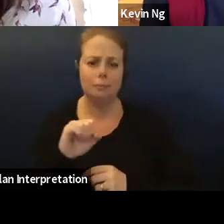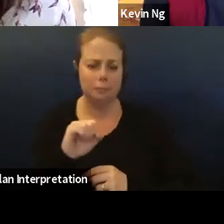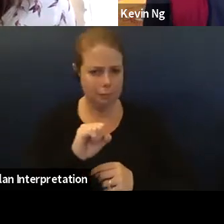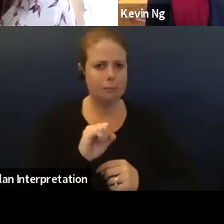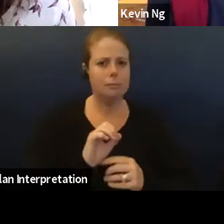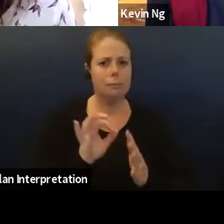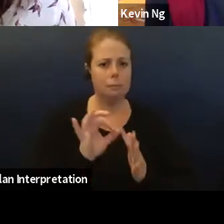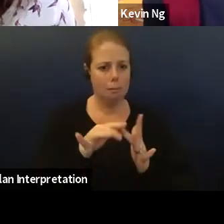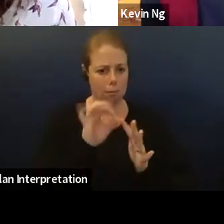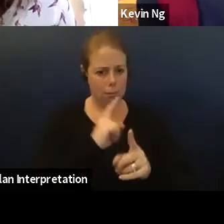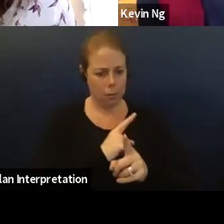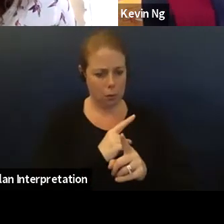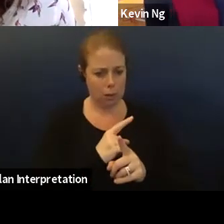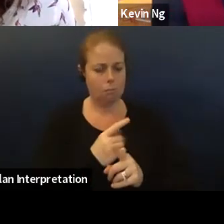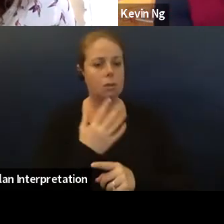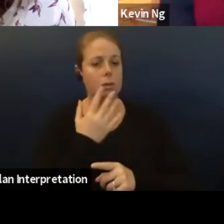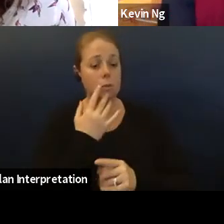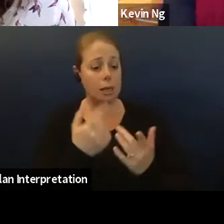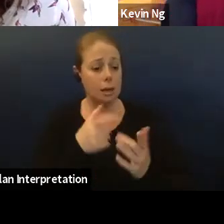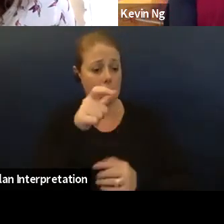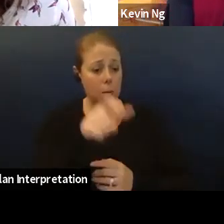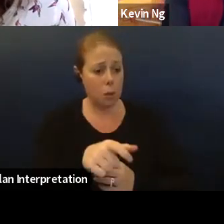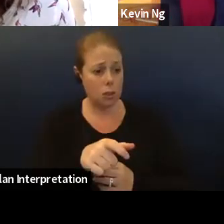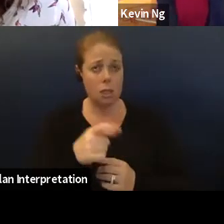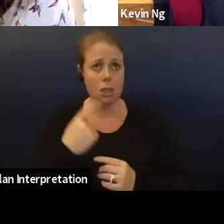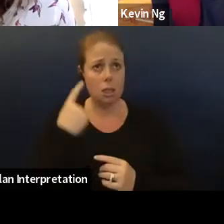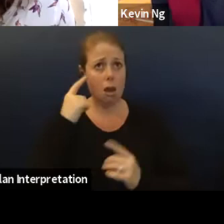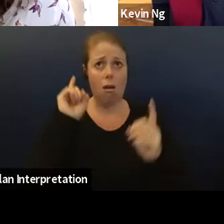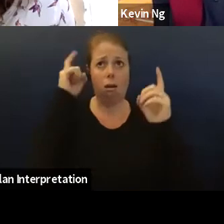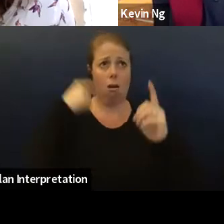who's worried they don't have the expertise in every part of their sector or art form?